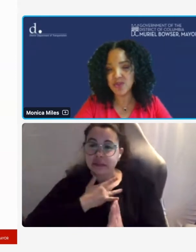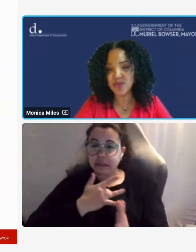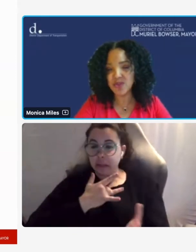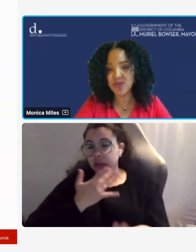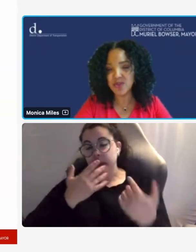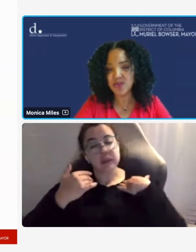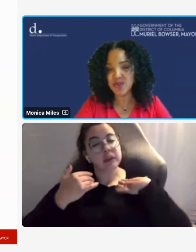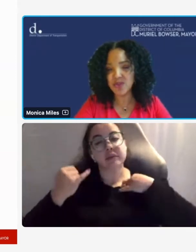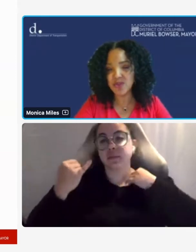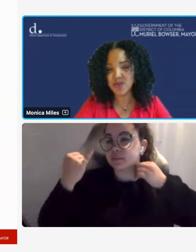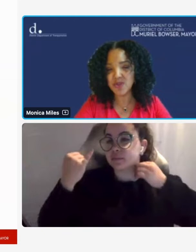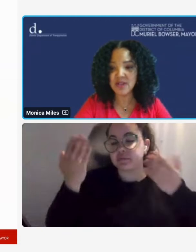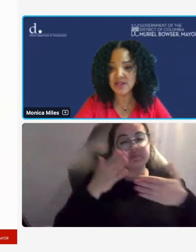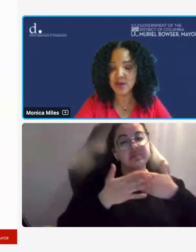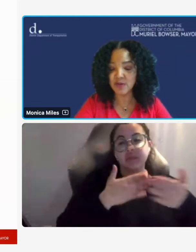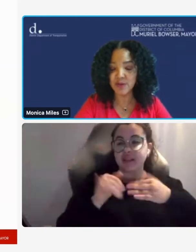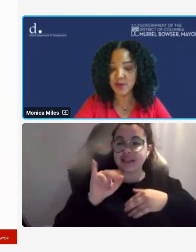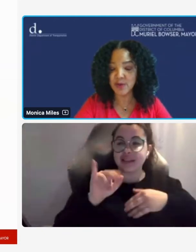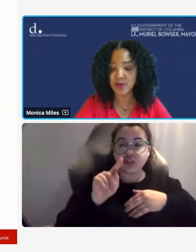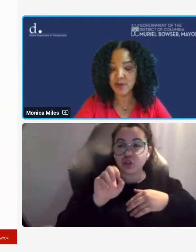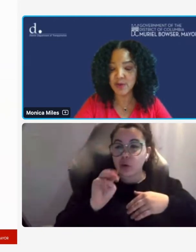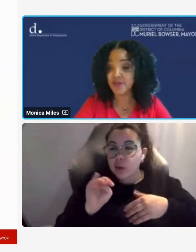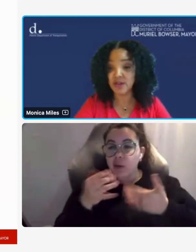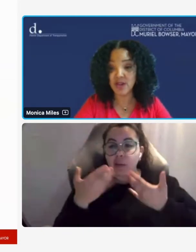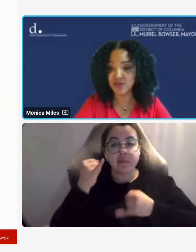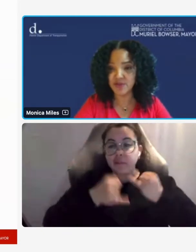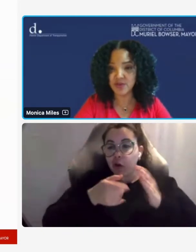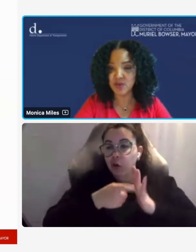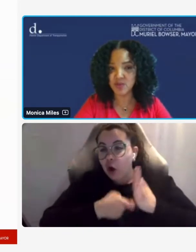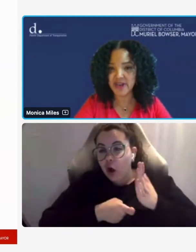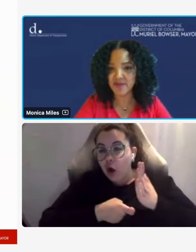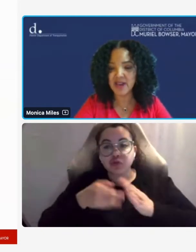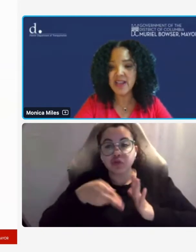whether it be an interim audit final cost of insurance review final cost review or whatever